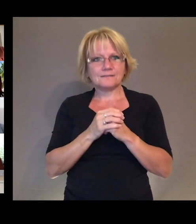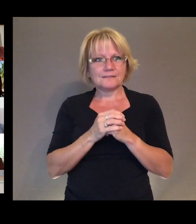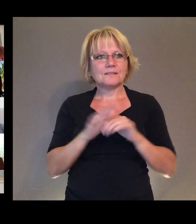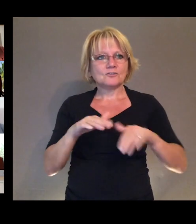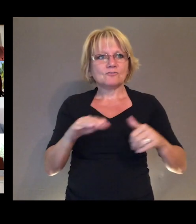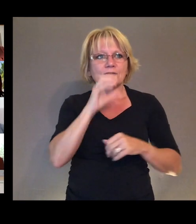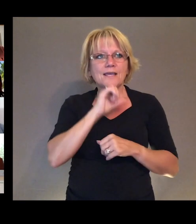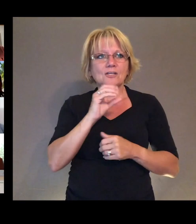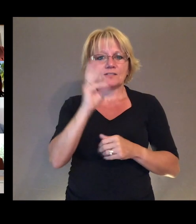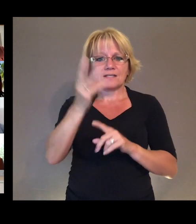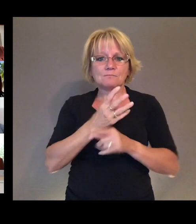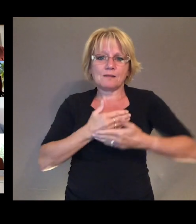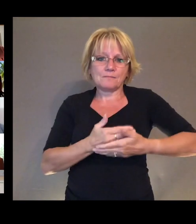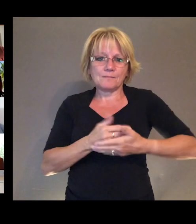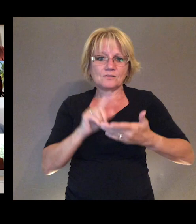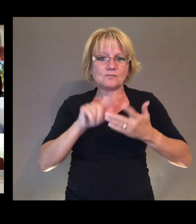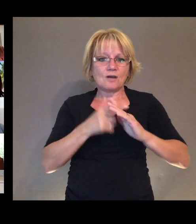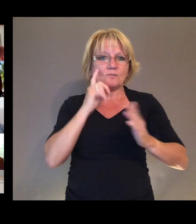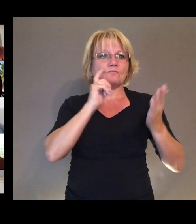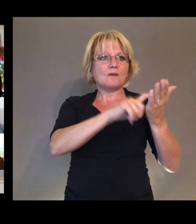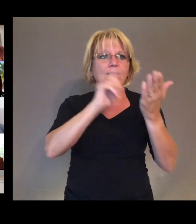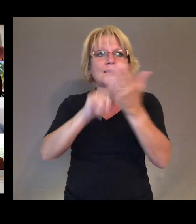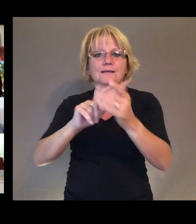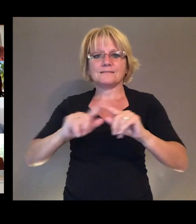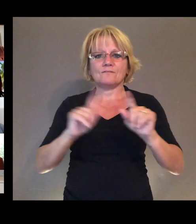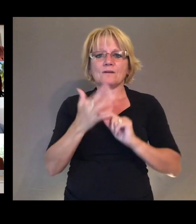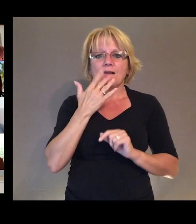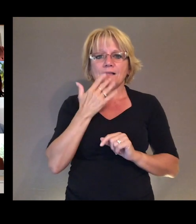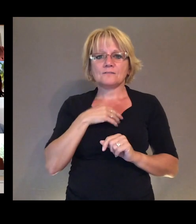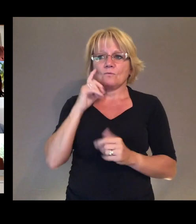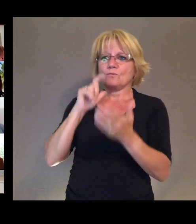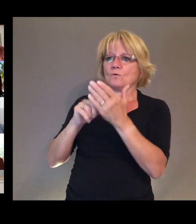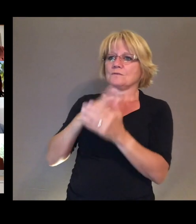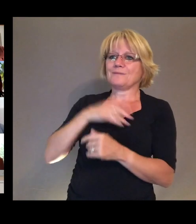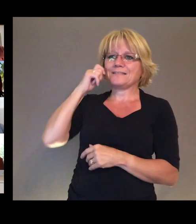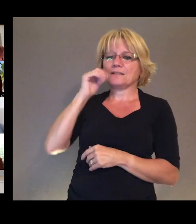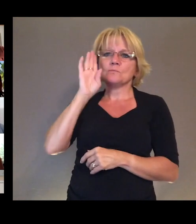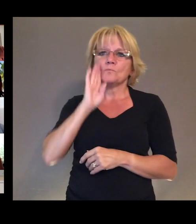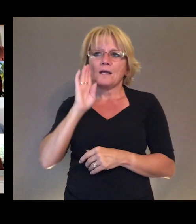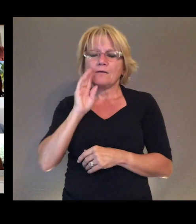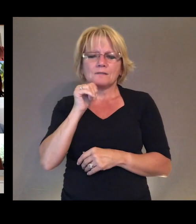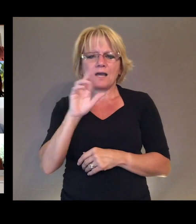So acknowledging that my skin is brown is no more racist or rude than saying that Rob has bought a blue shirt.